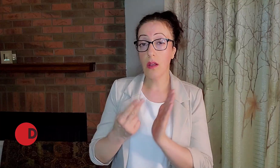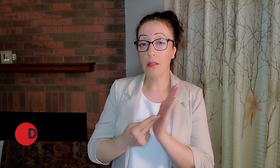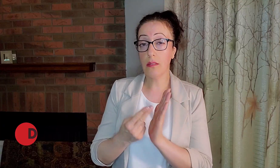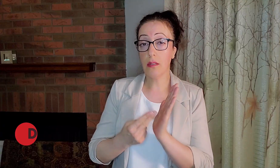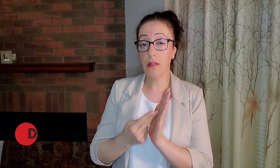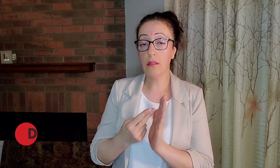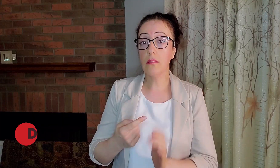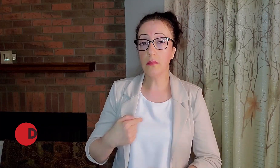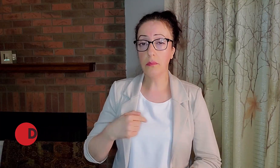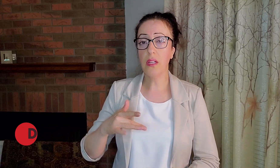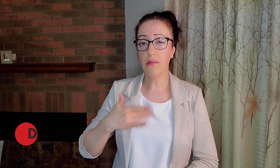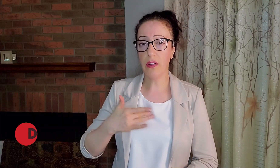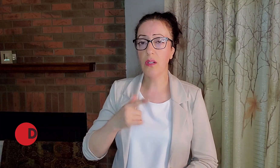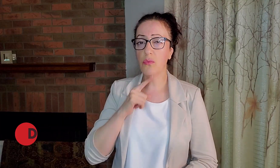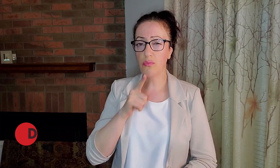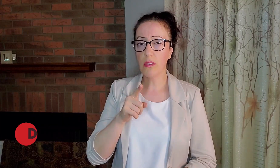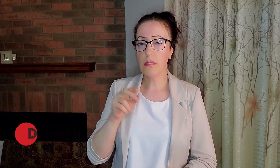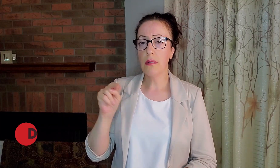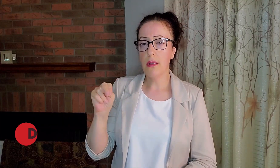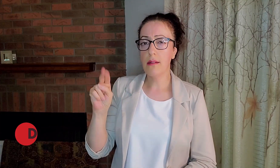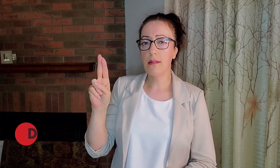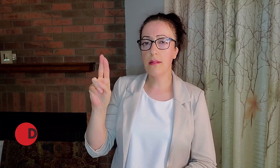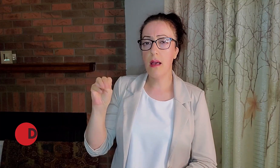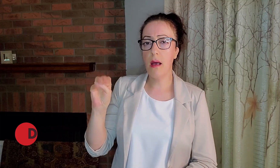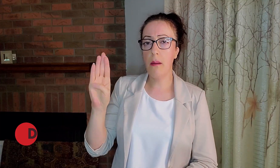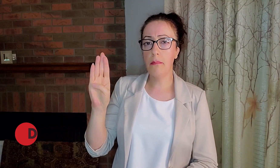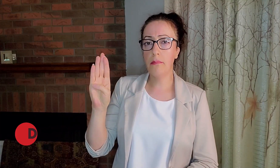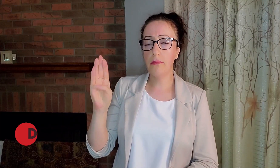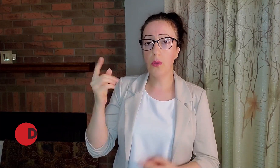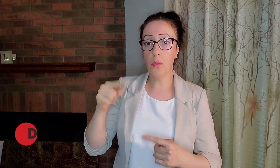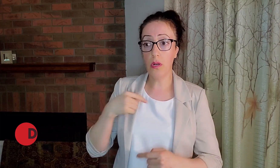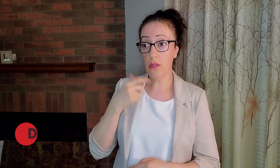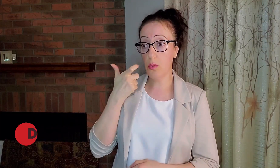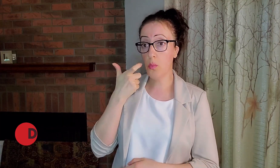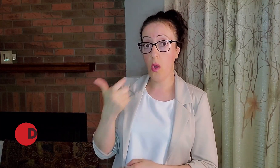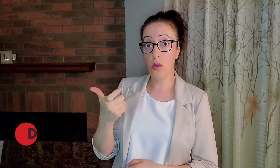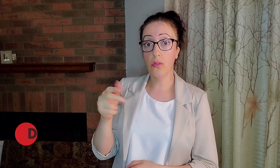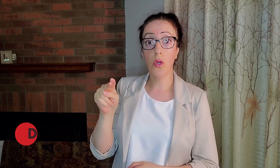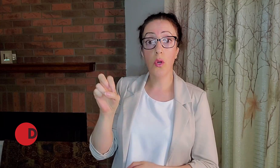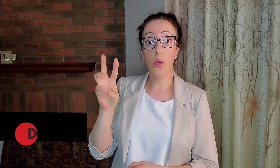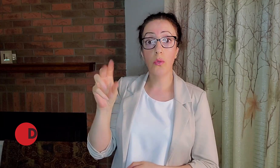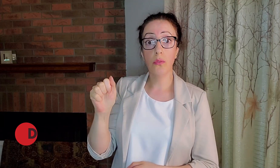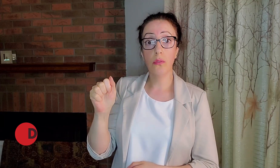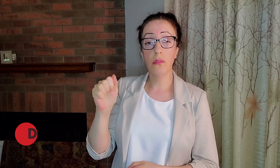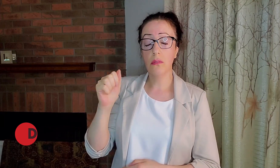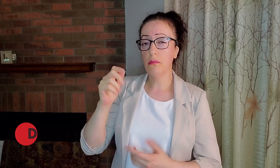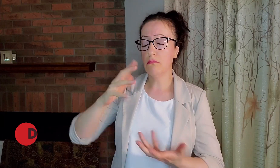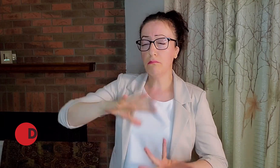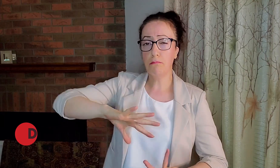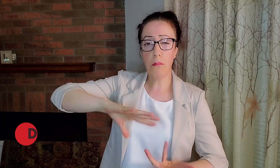Honestly, I feel really numb when I watch the news of the incidents in